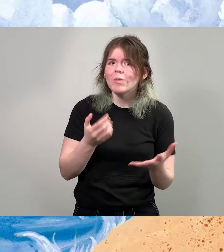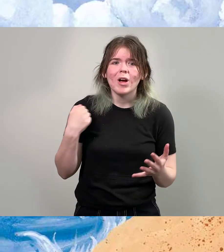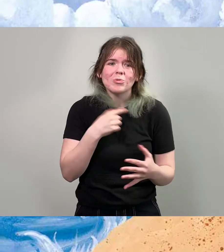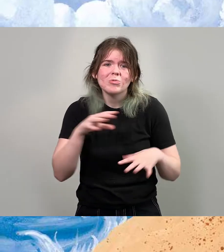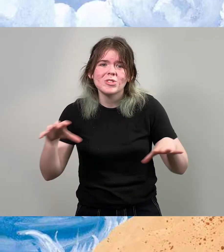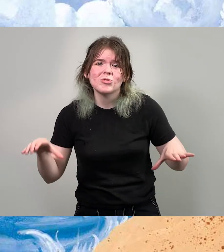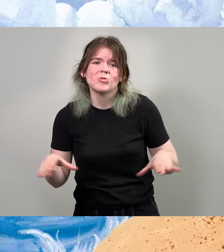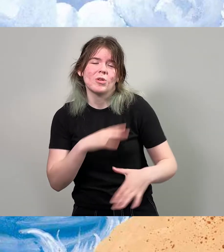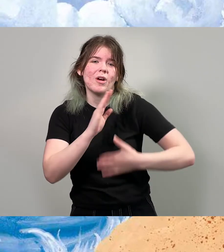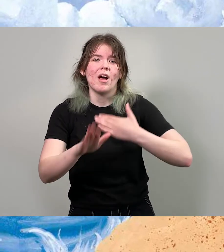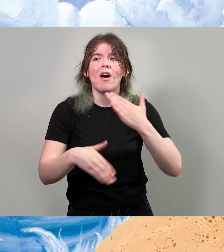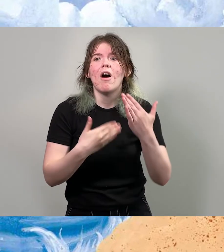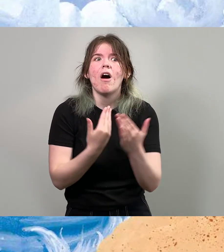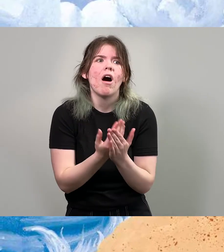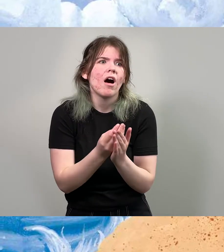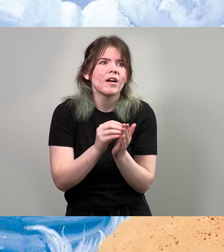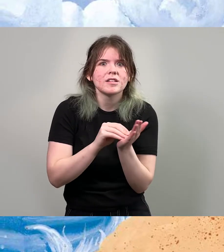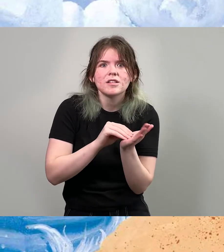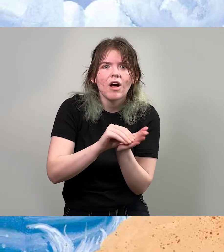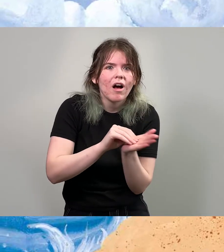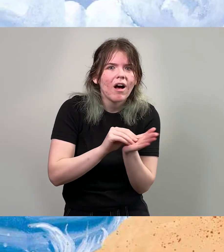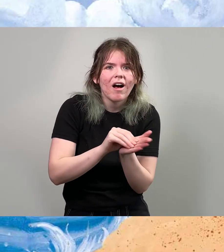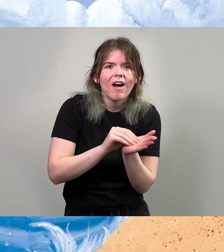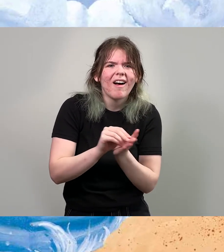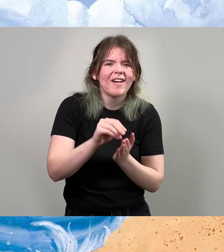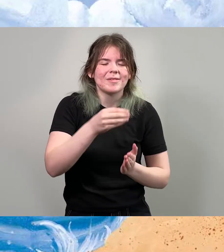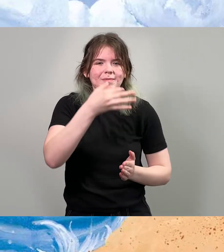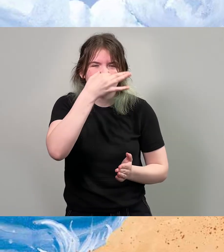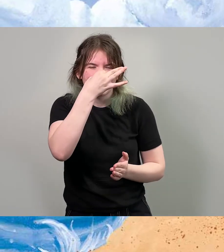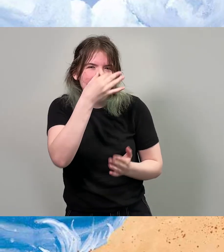"What are we supposed to do with all this soap?" asked the terrible horrible smelly pirate.